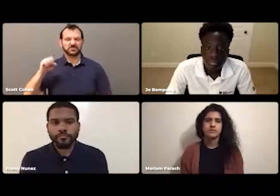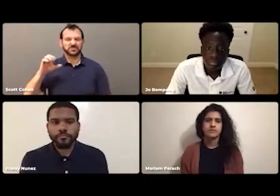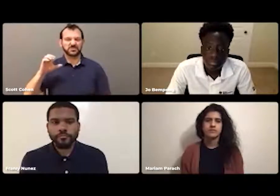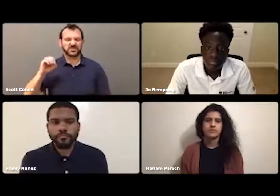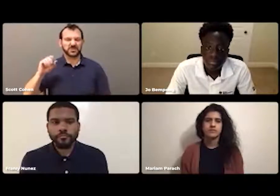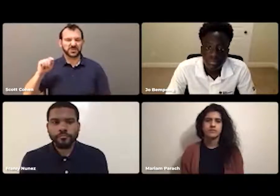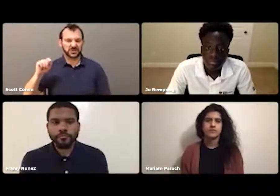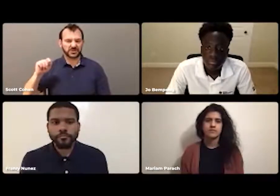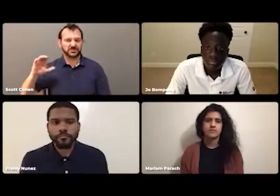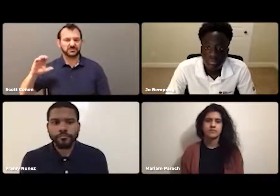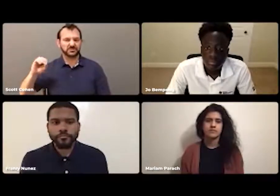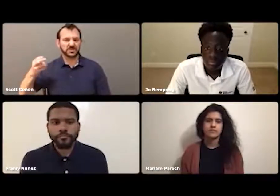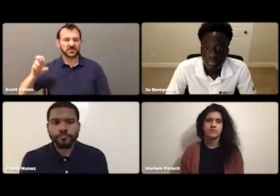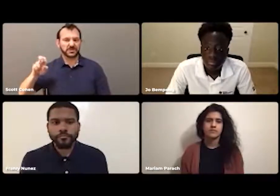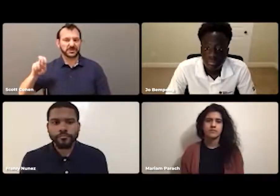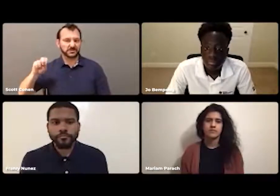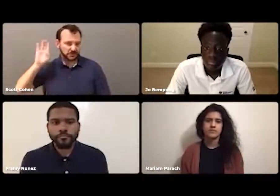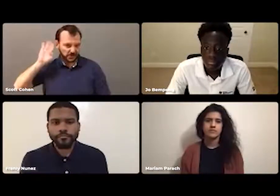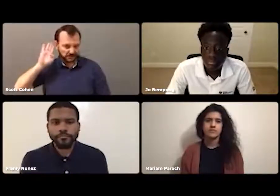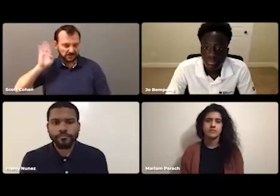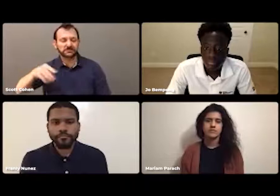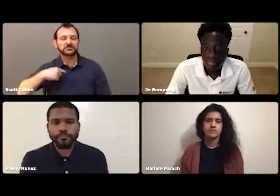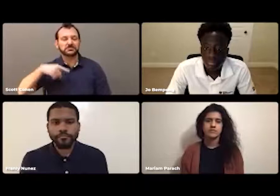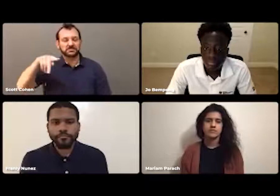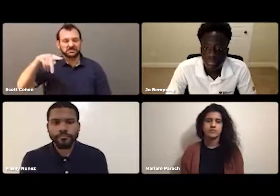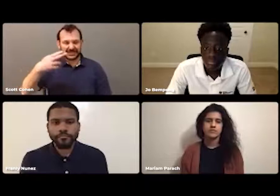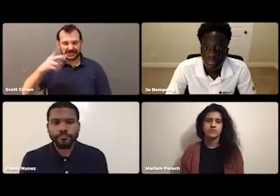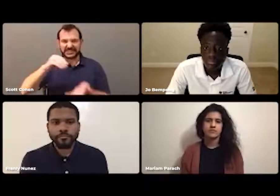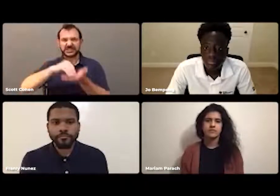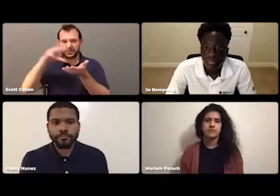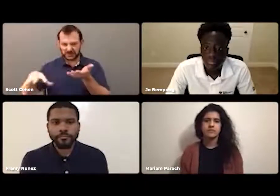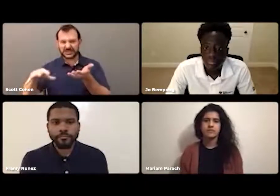I'll introduce us all. I'm Scott Cohen. This is my sign.